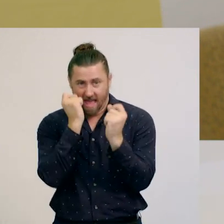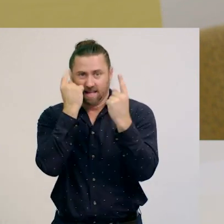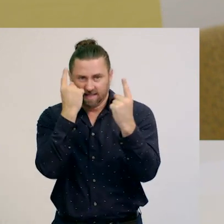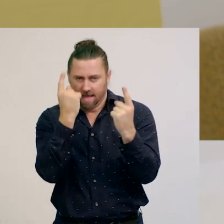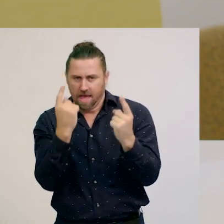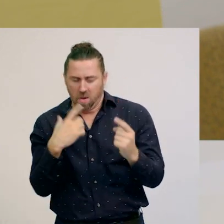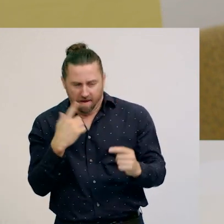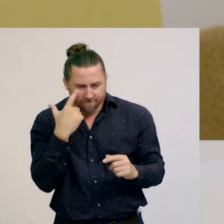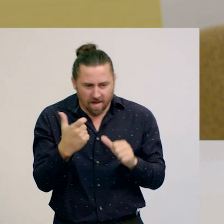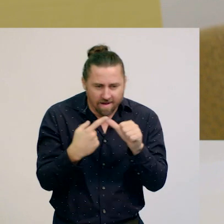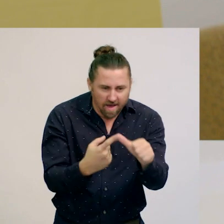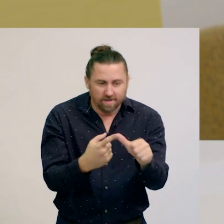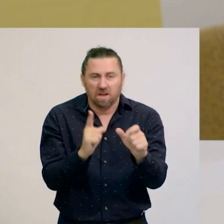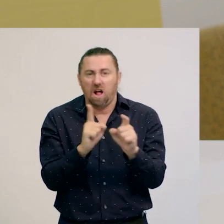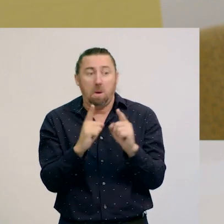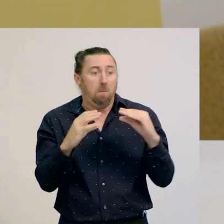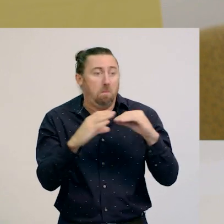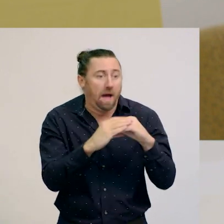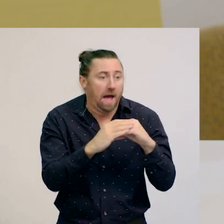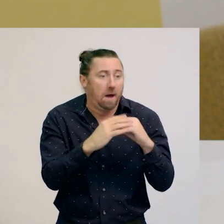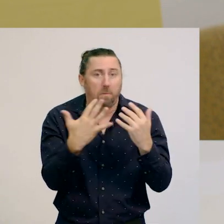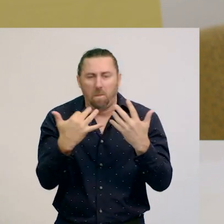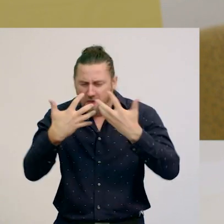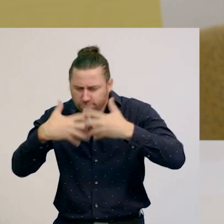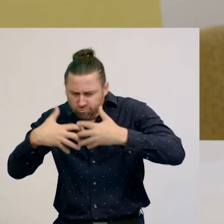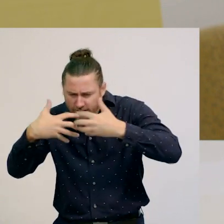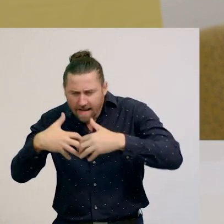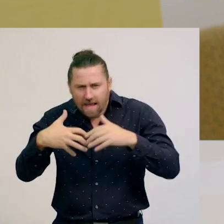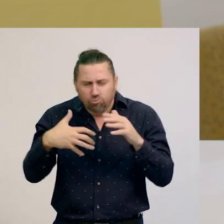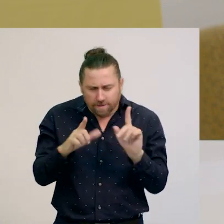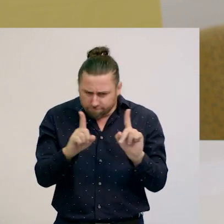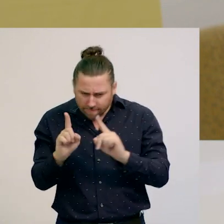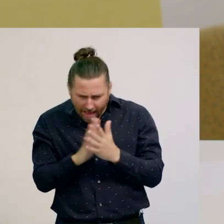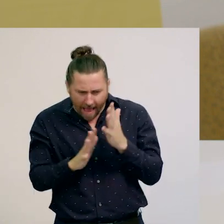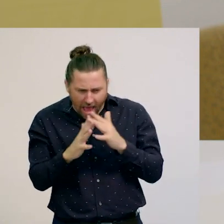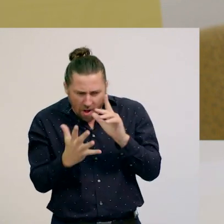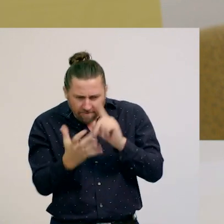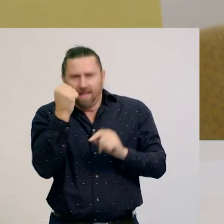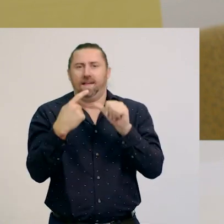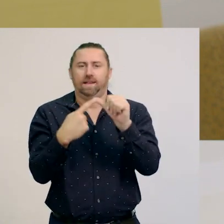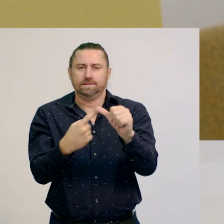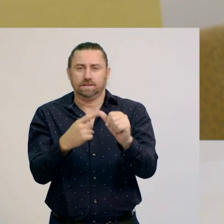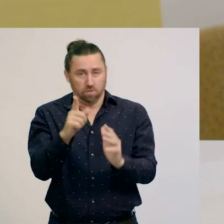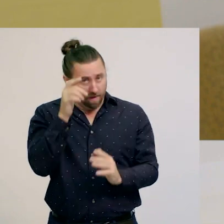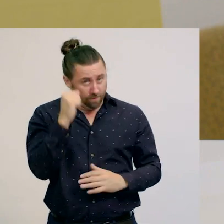Like banking, and engineering problems. Let's remind ourselves of these three rules.